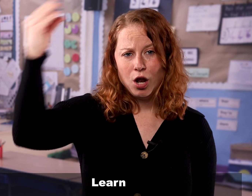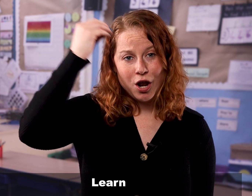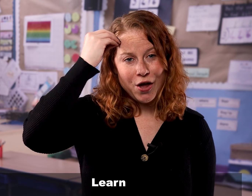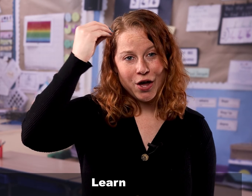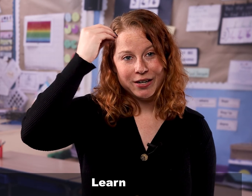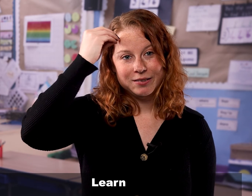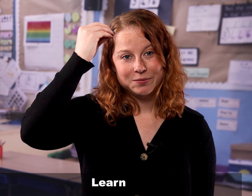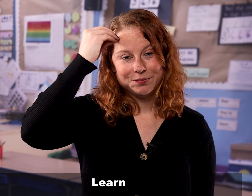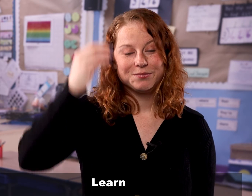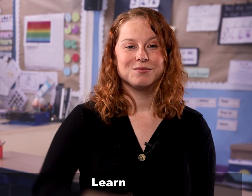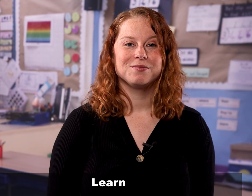Learn Learn